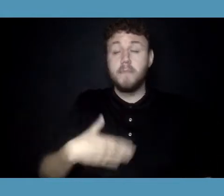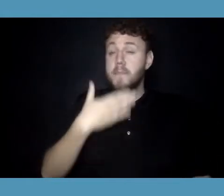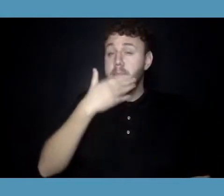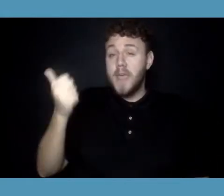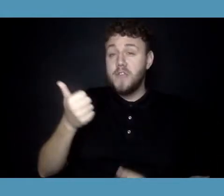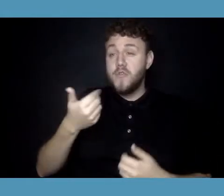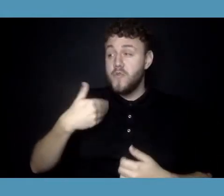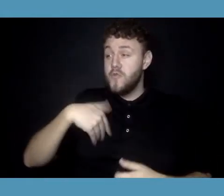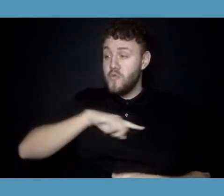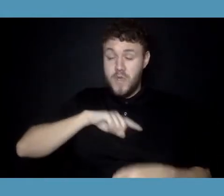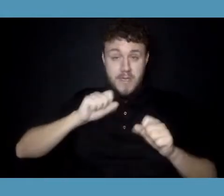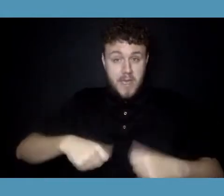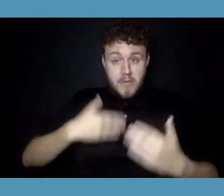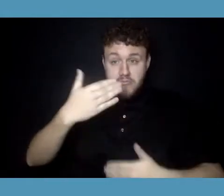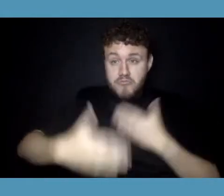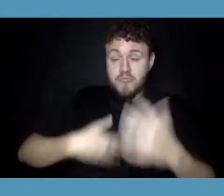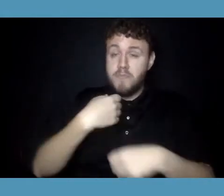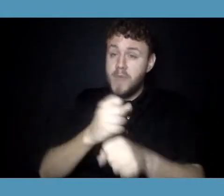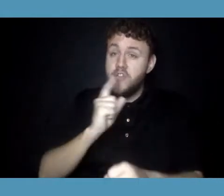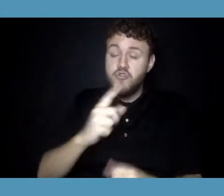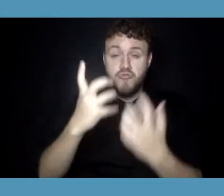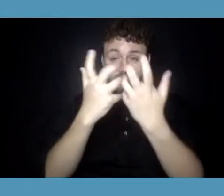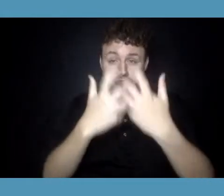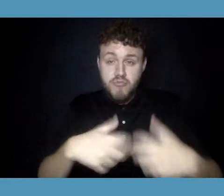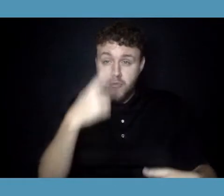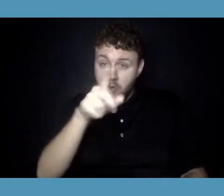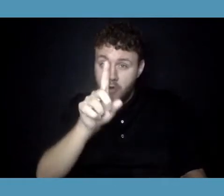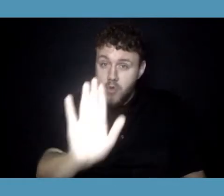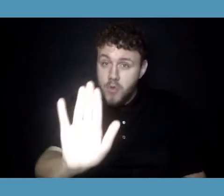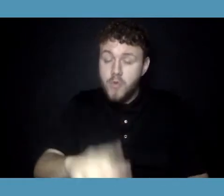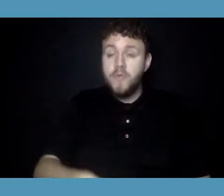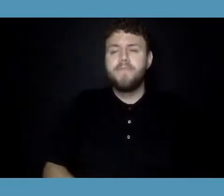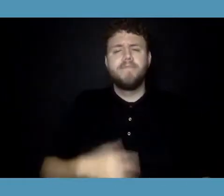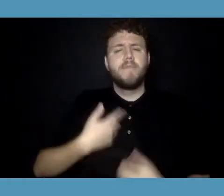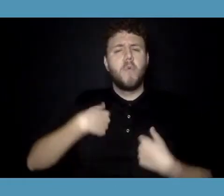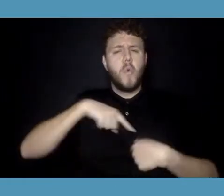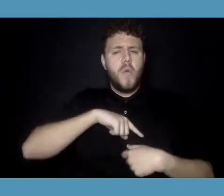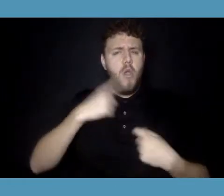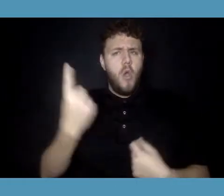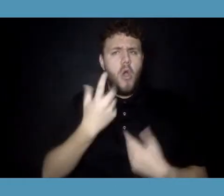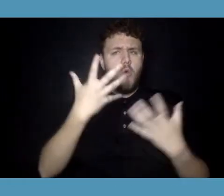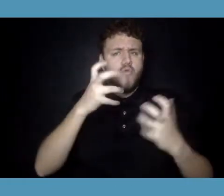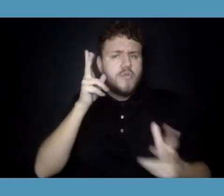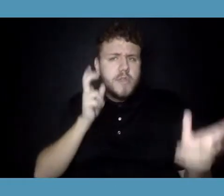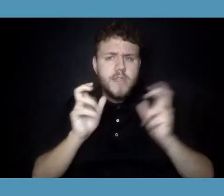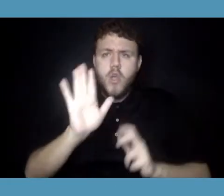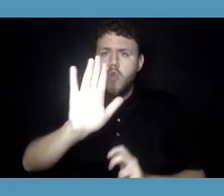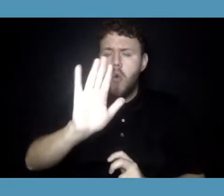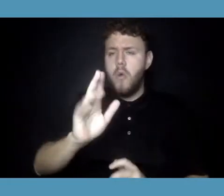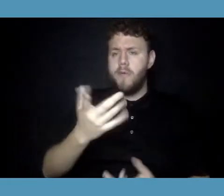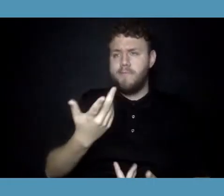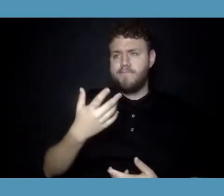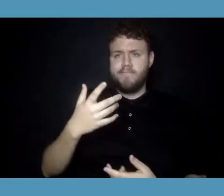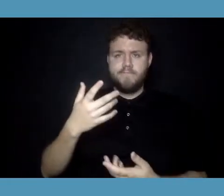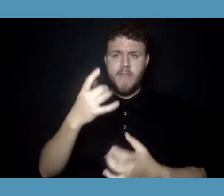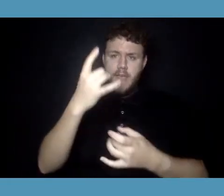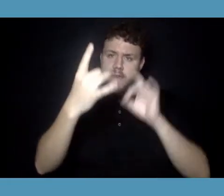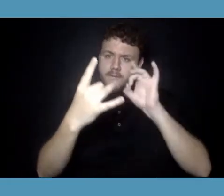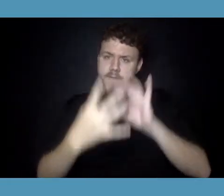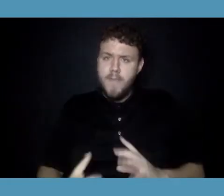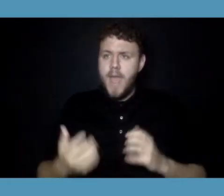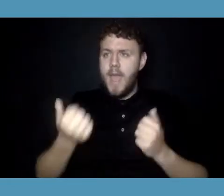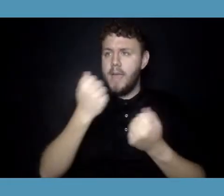at the Museum Learning Hub is to listen to our attendees. And we ask that you share your candid feedback with us. Following